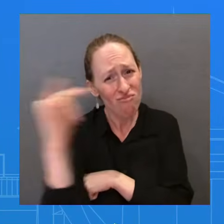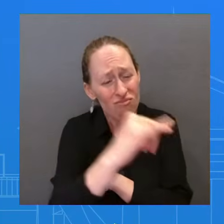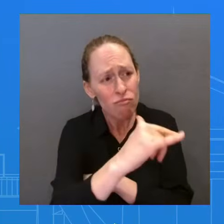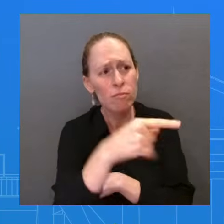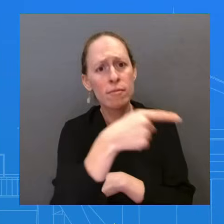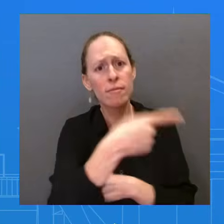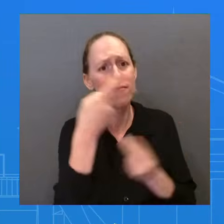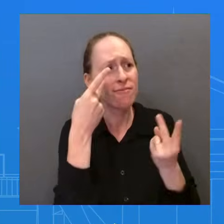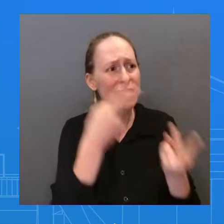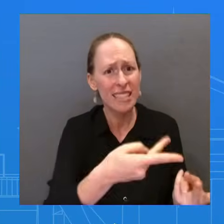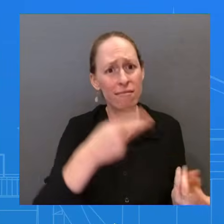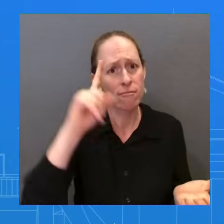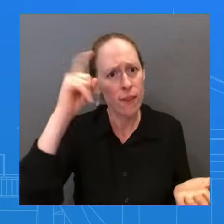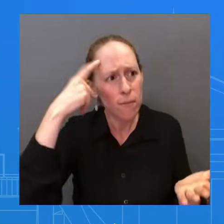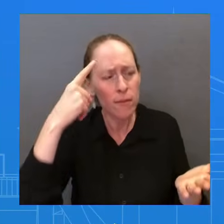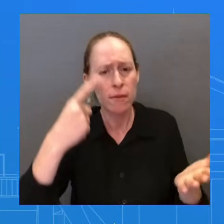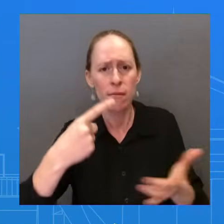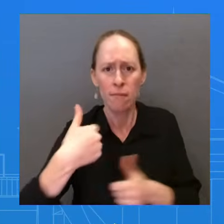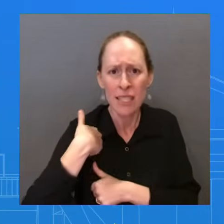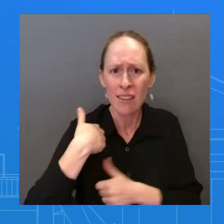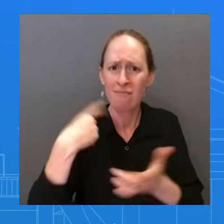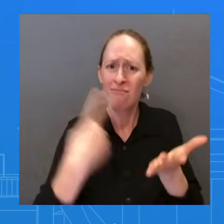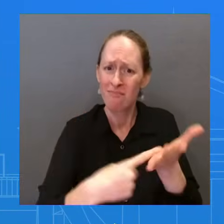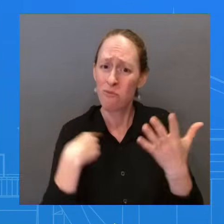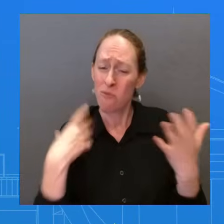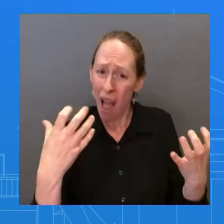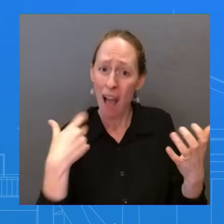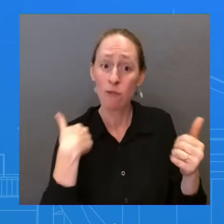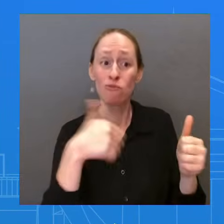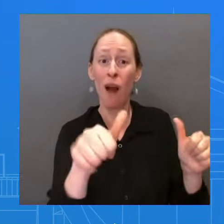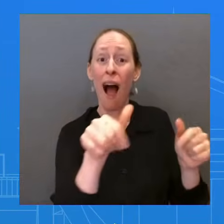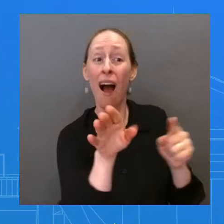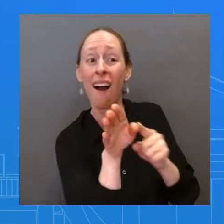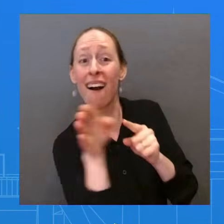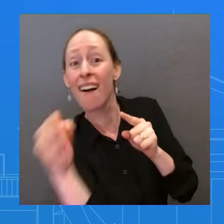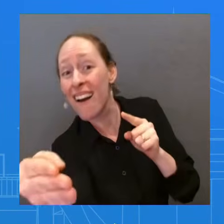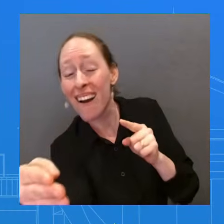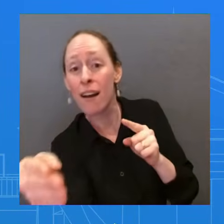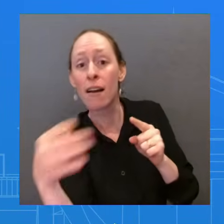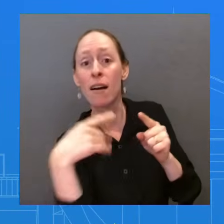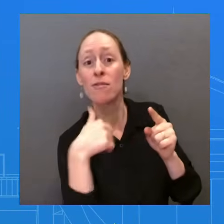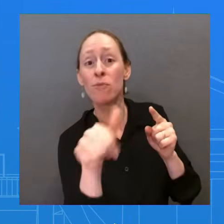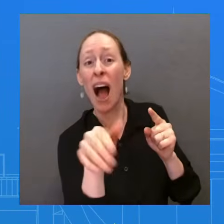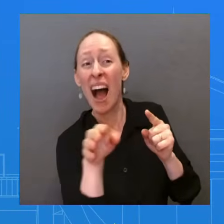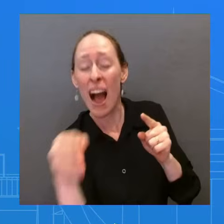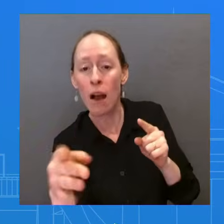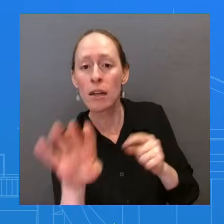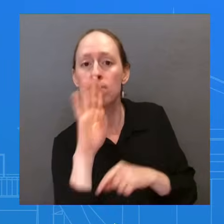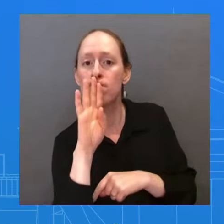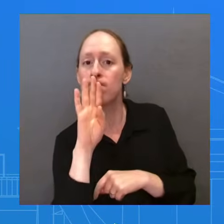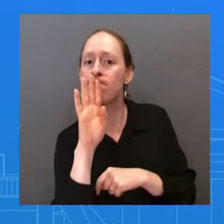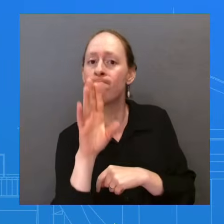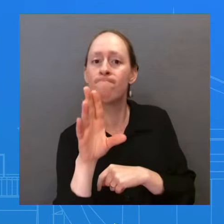to convey our concerns over this particular intercept, but that's not the same as having mil-to-mil comms and having that available to you,